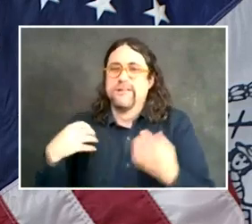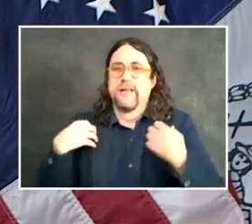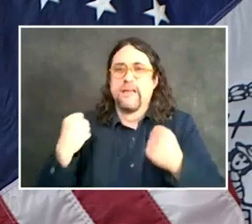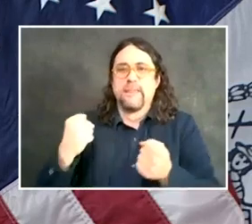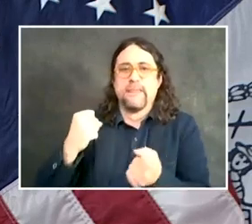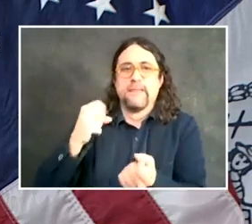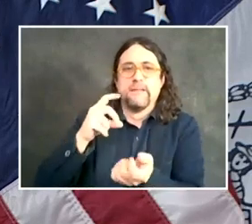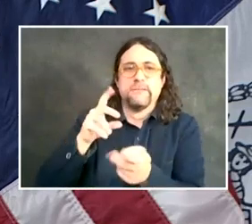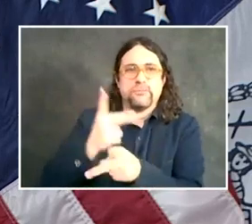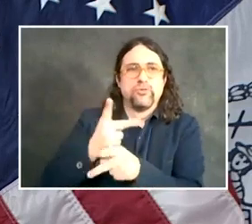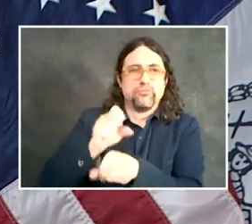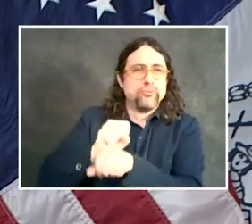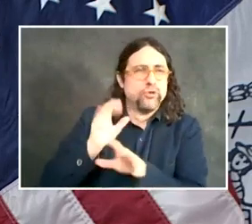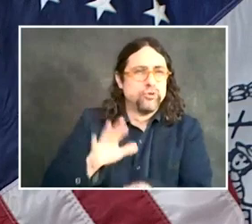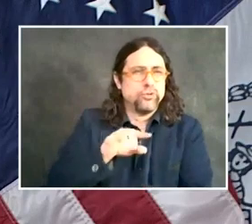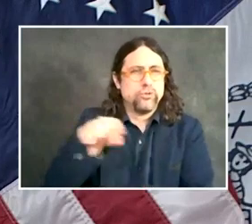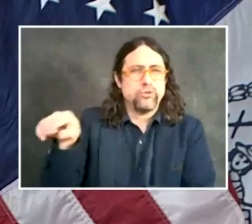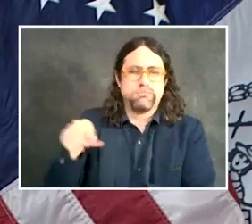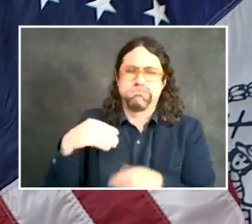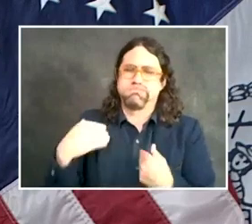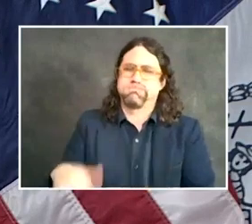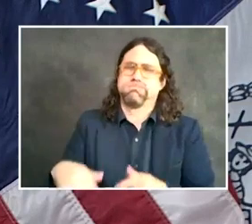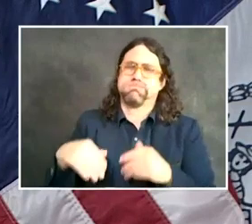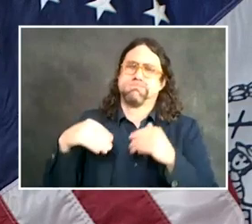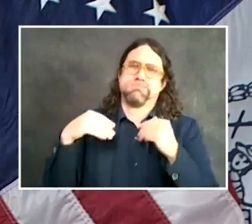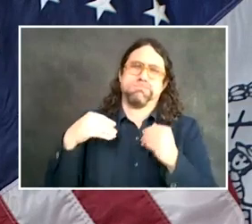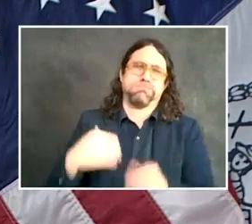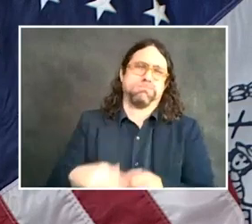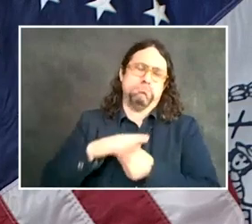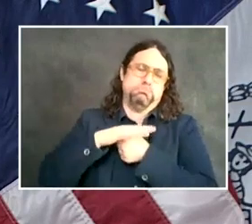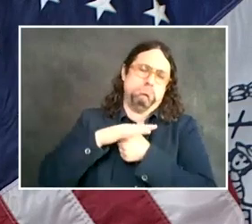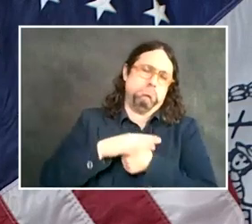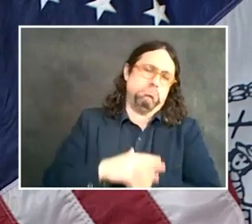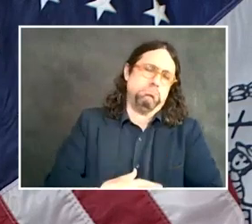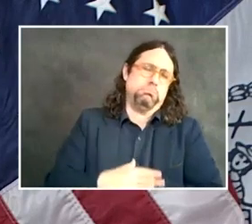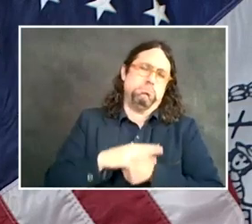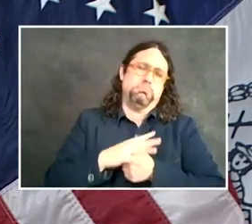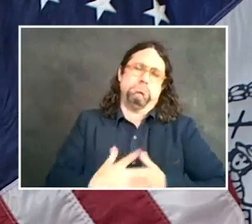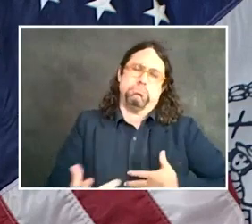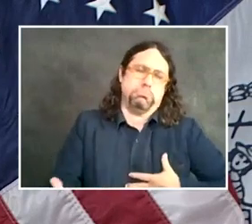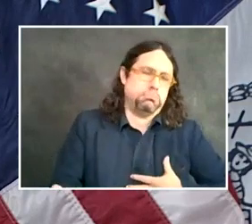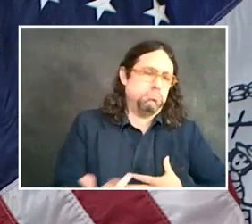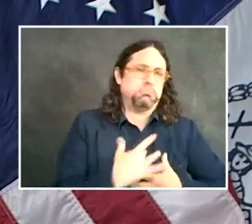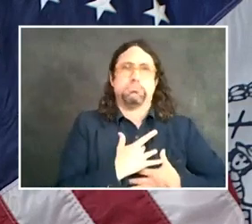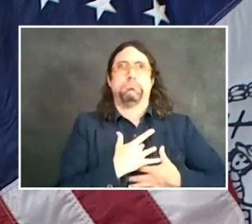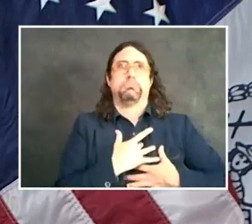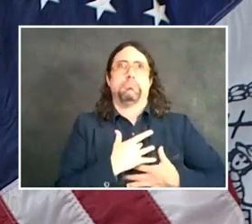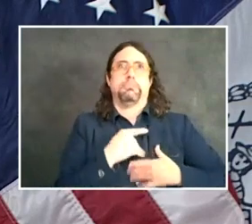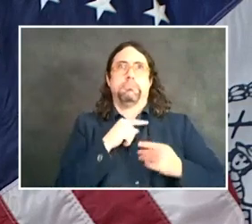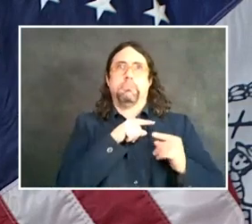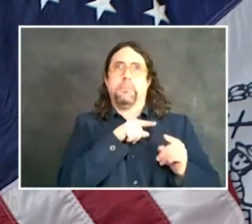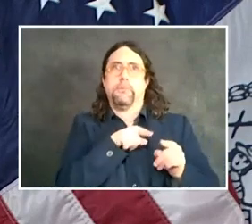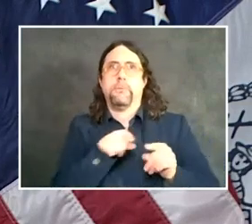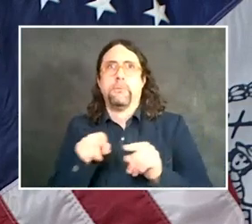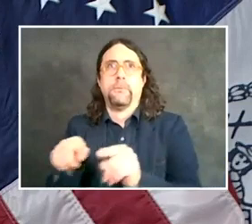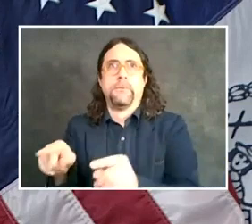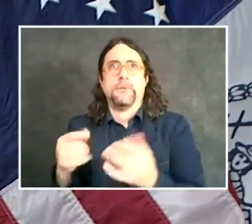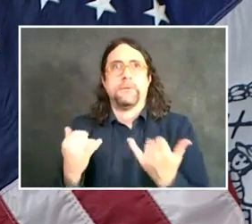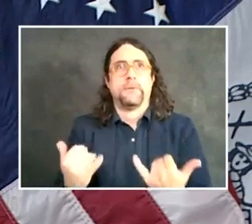WORKERS AND FIRST RESPONDERS. AND FOR SOME OF THEM -- YOU HEARD THE STORIES OF PLACES